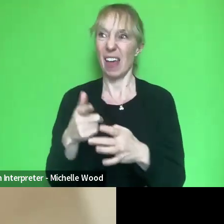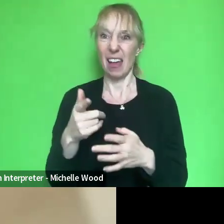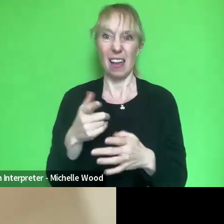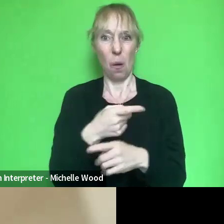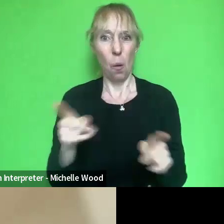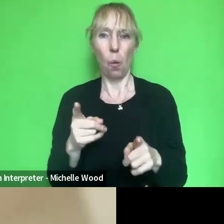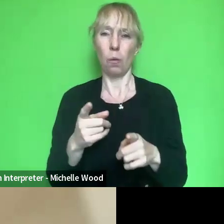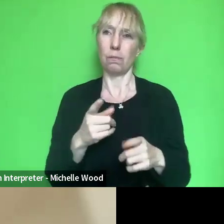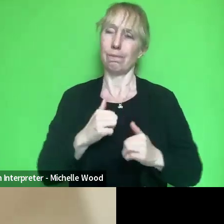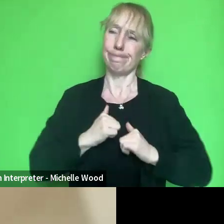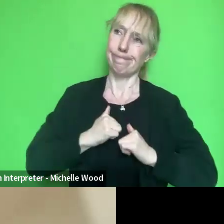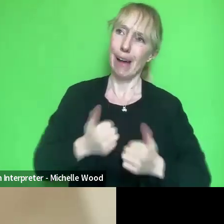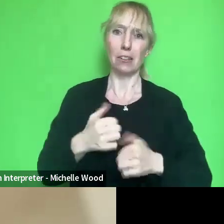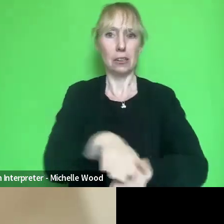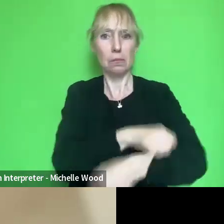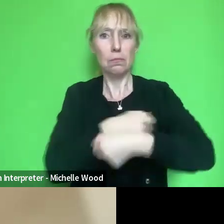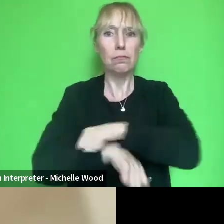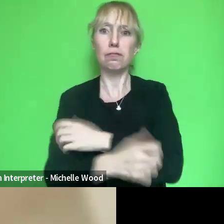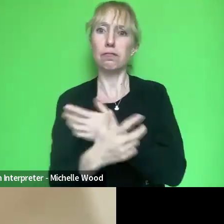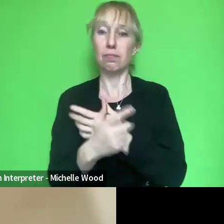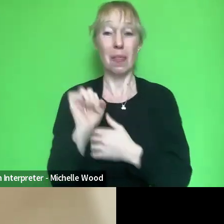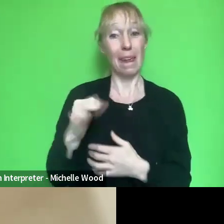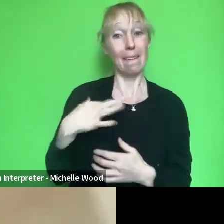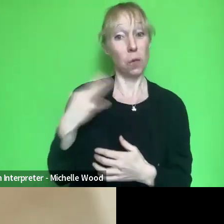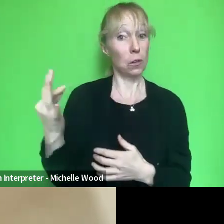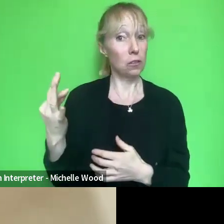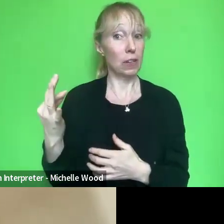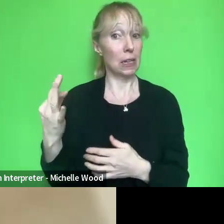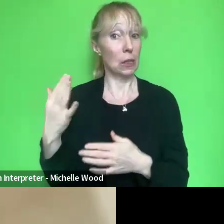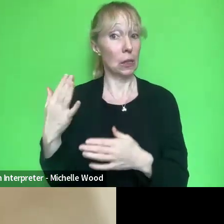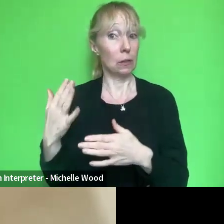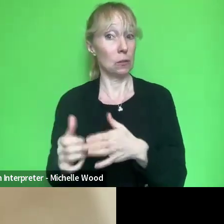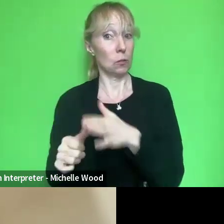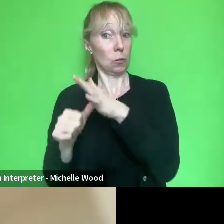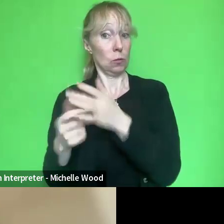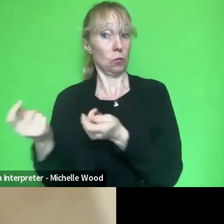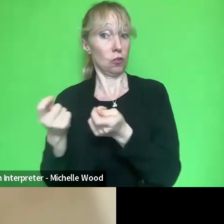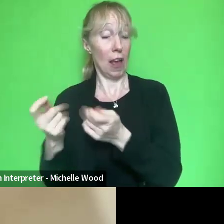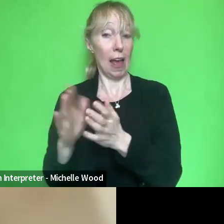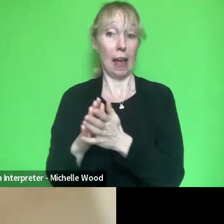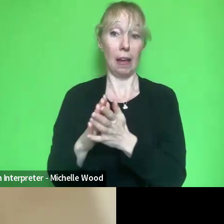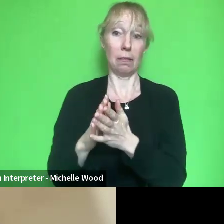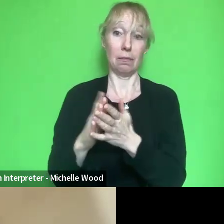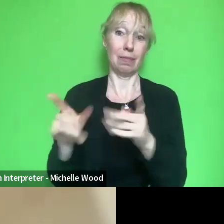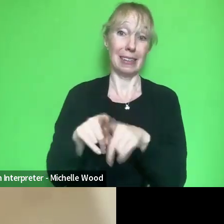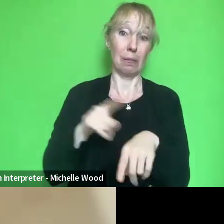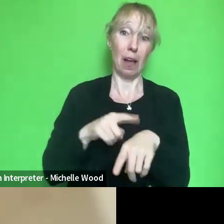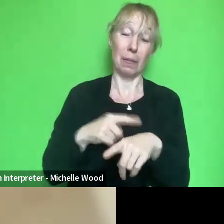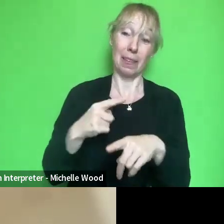people who all do this voluntarily alongside their busy day jobs. But our employee networks span from disability,